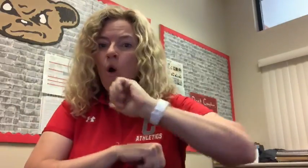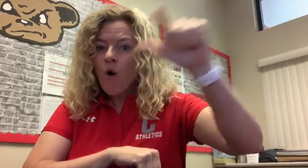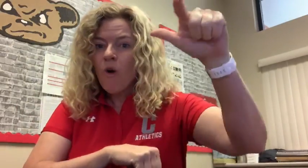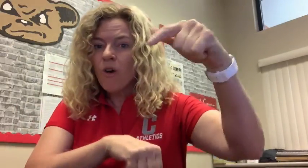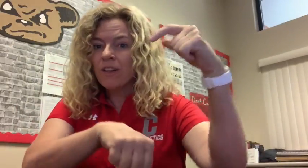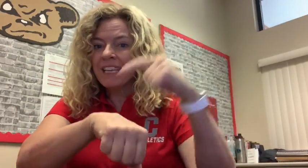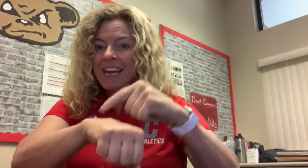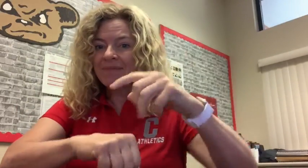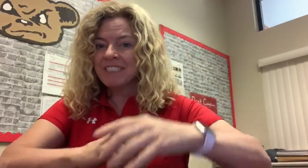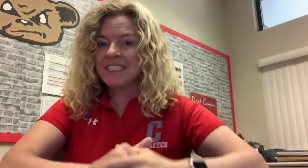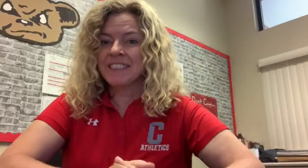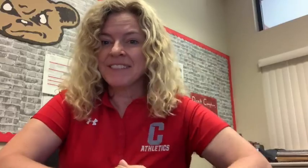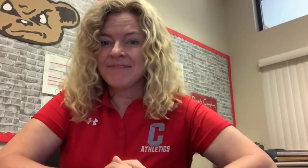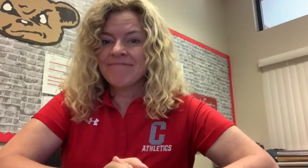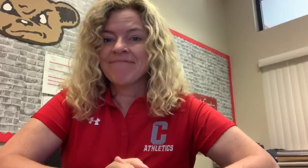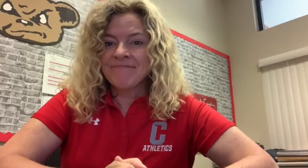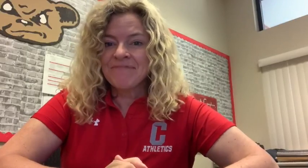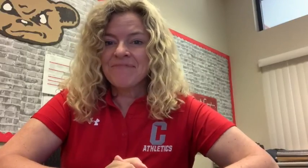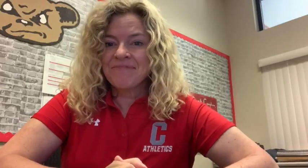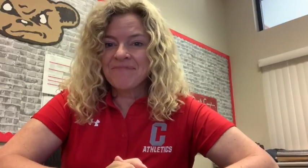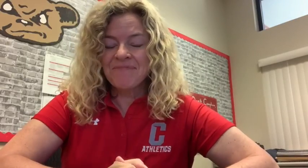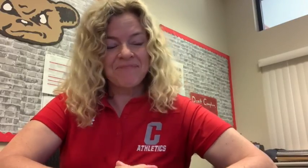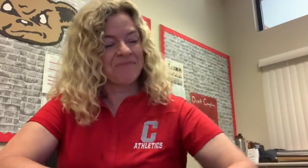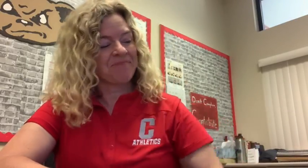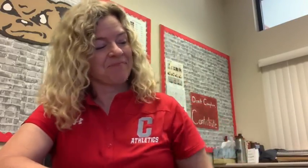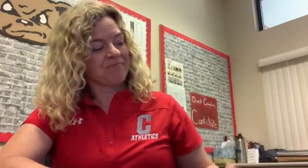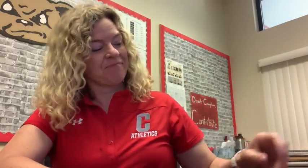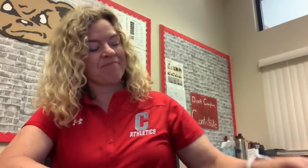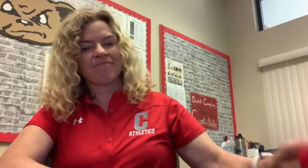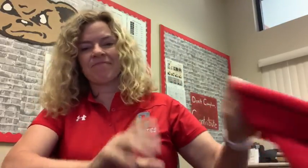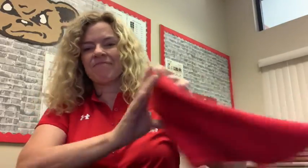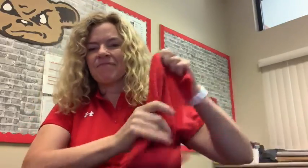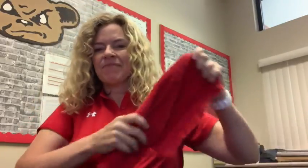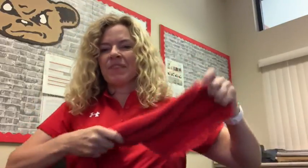Keep moving guys at all times. Keep moving, keep active.